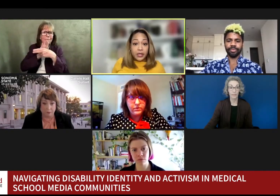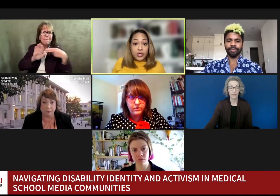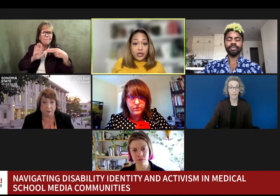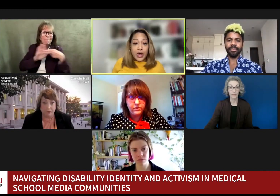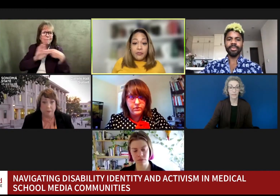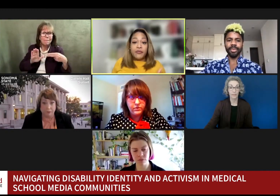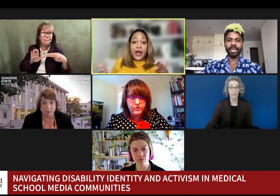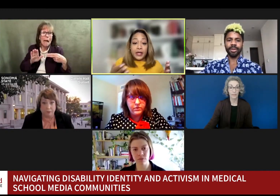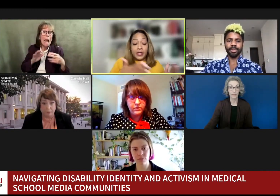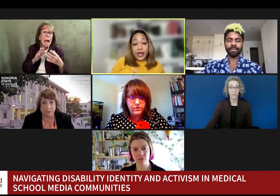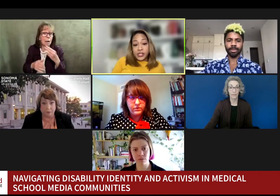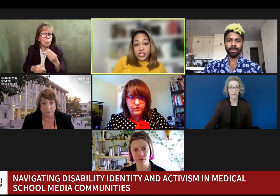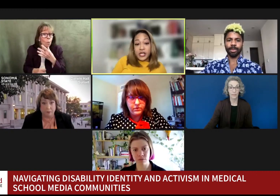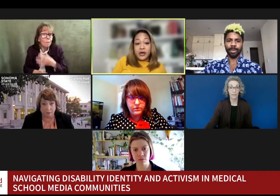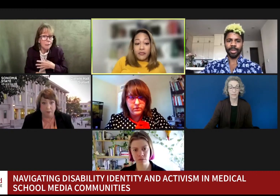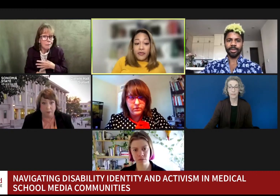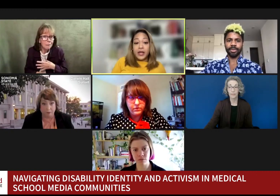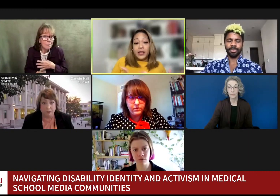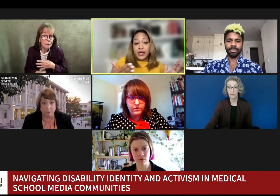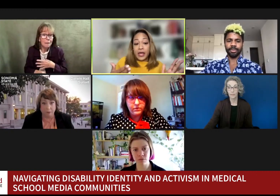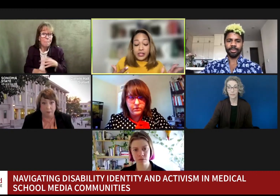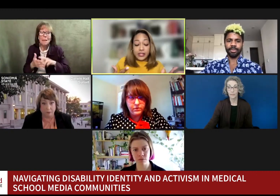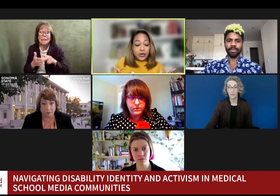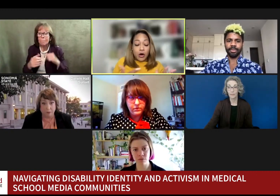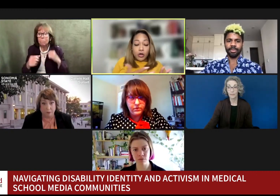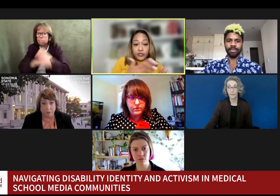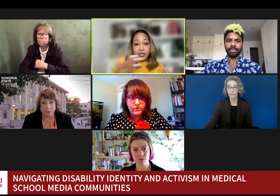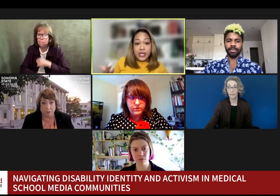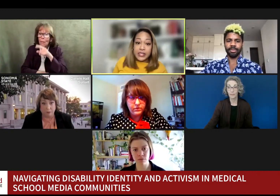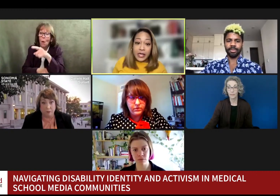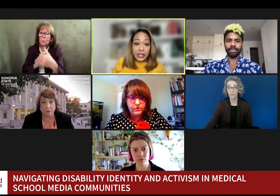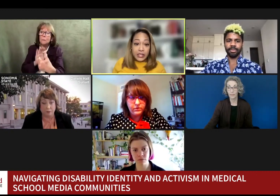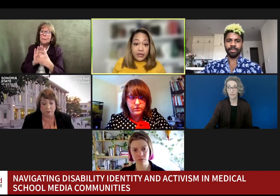I'm fighting against gender, I'm fighting against all of these identities